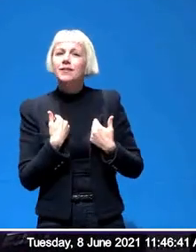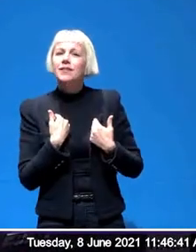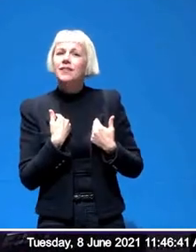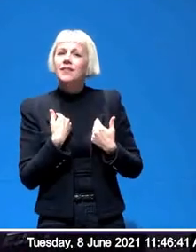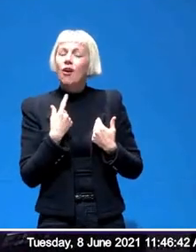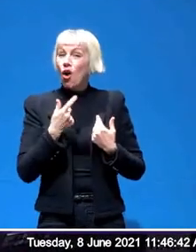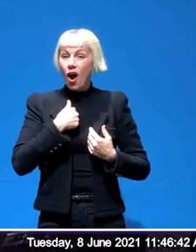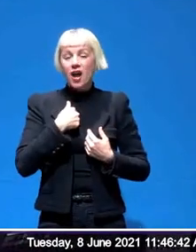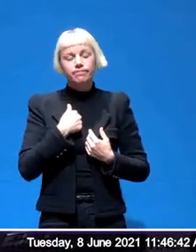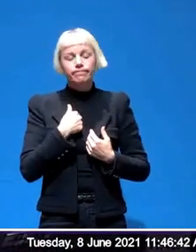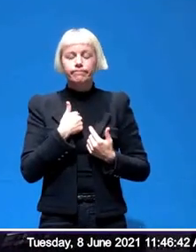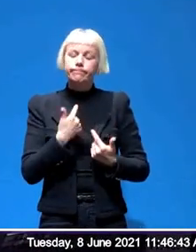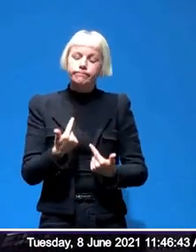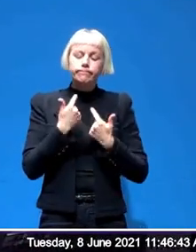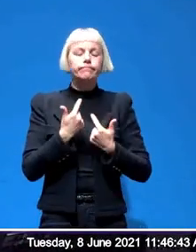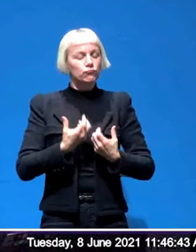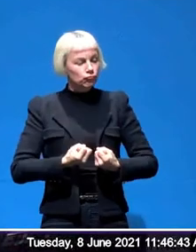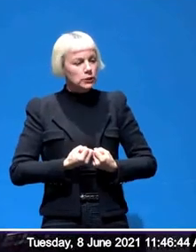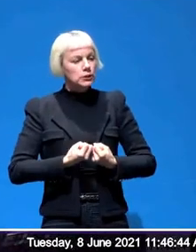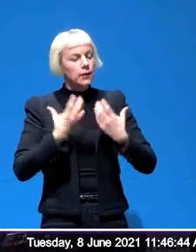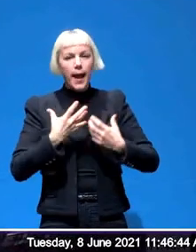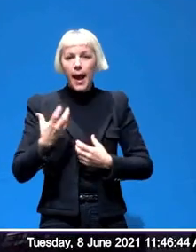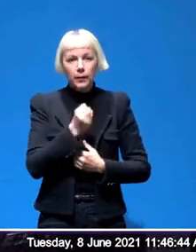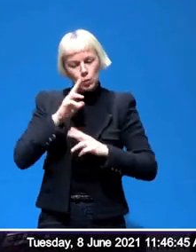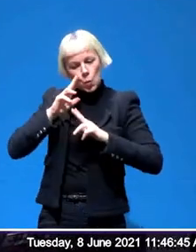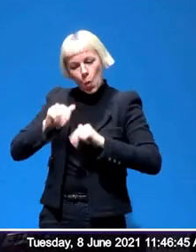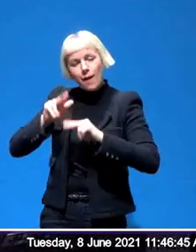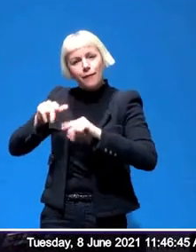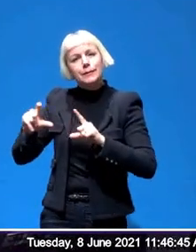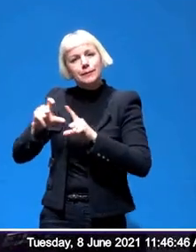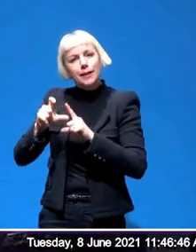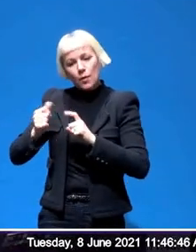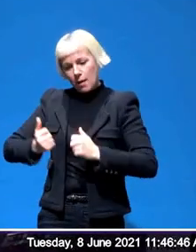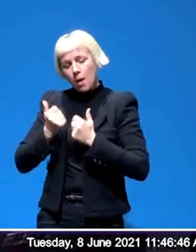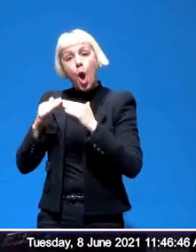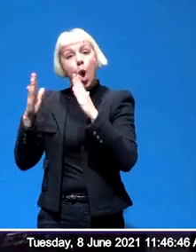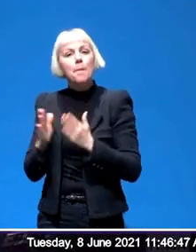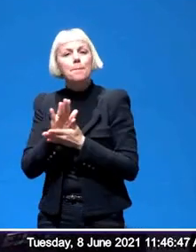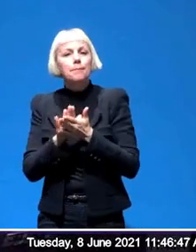I had to retire and give up my career to look after Daniel at home. I now have no income.